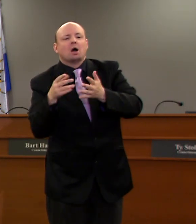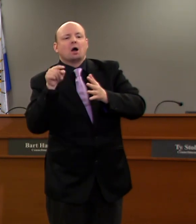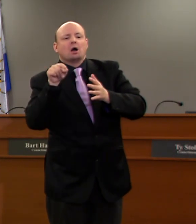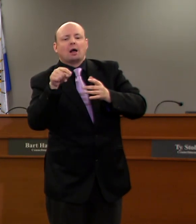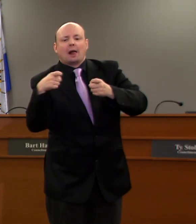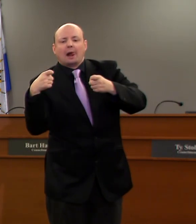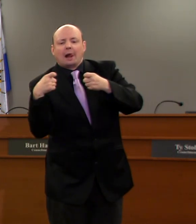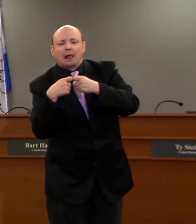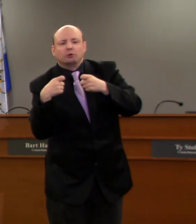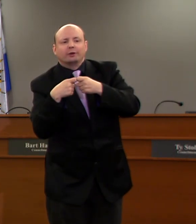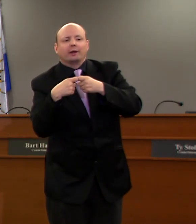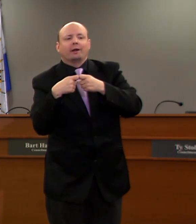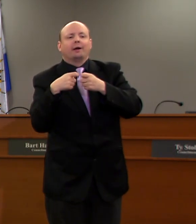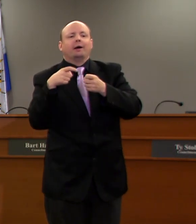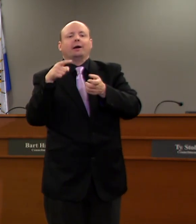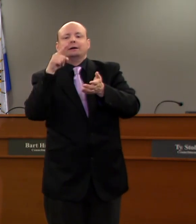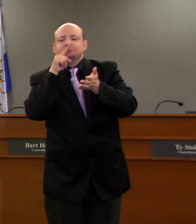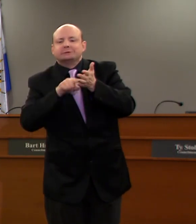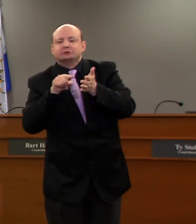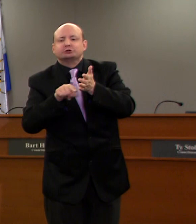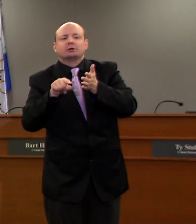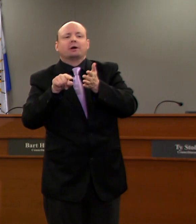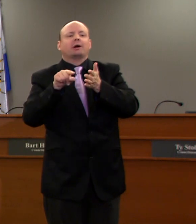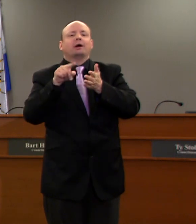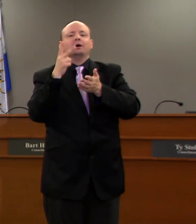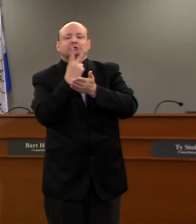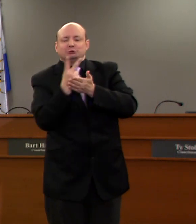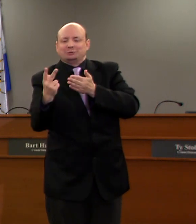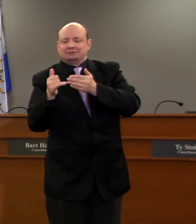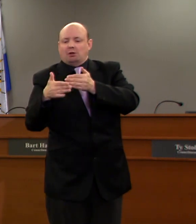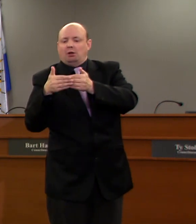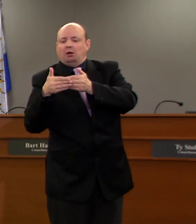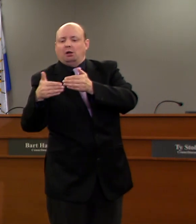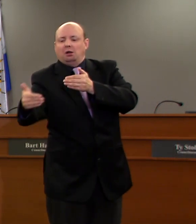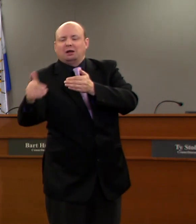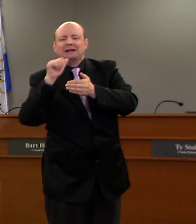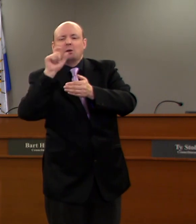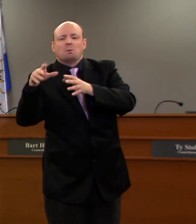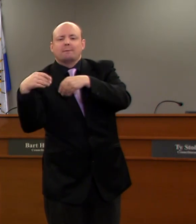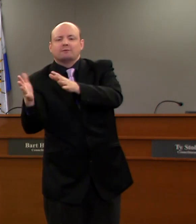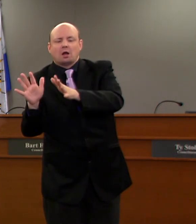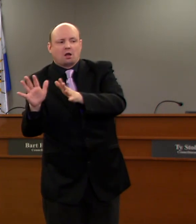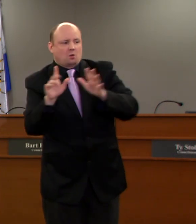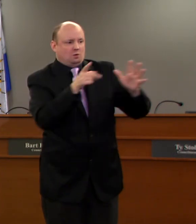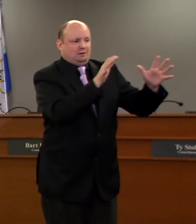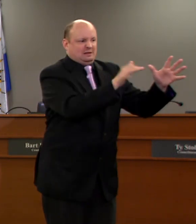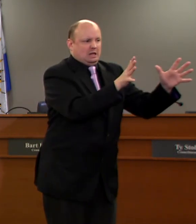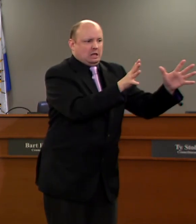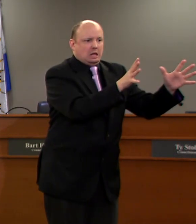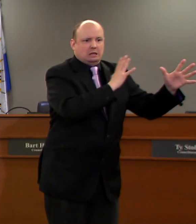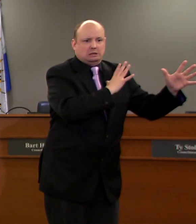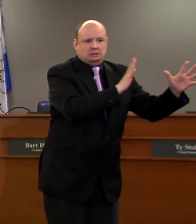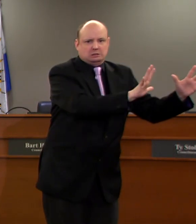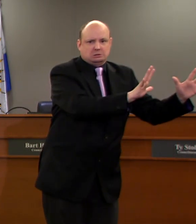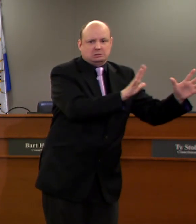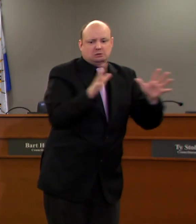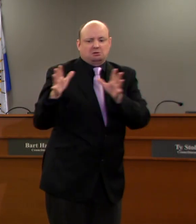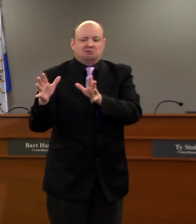week period for all other opportunities of construction. The Governor has also issued a